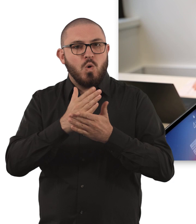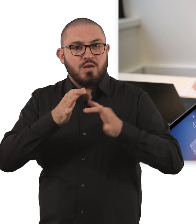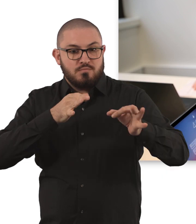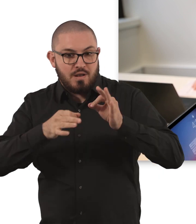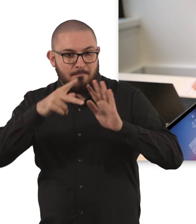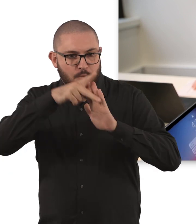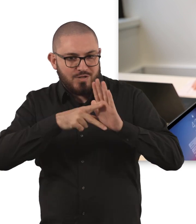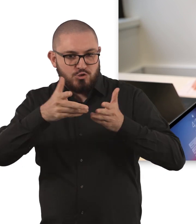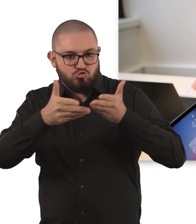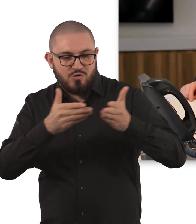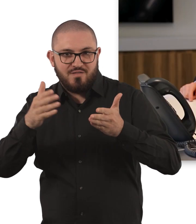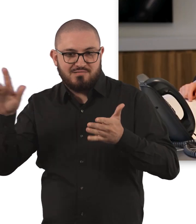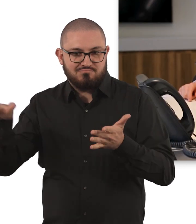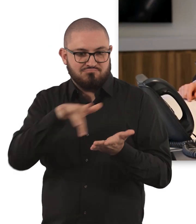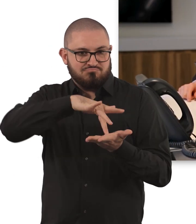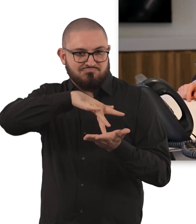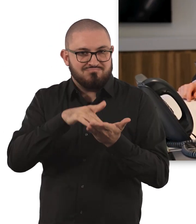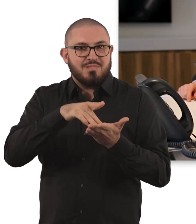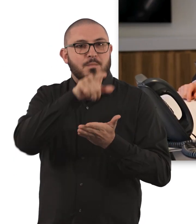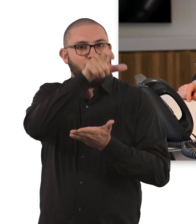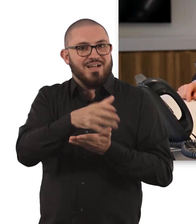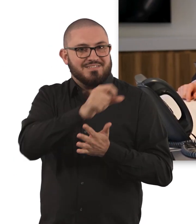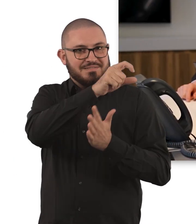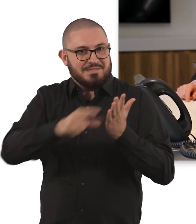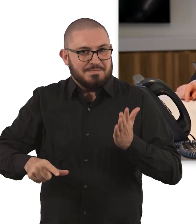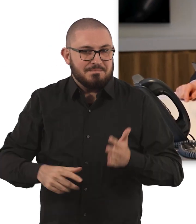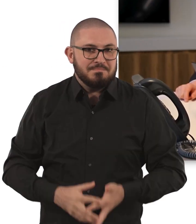of design of policies, services and programs going forward.